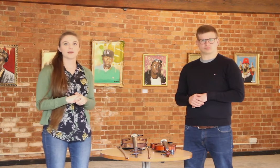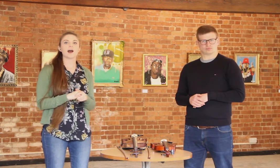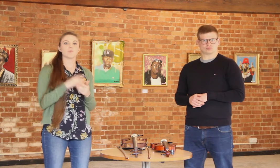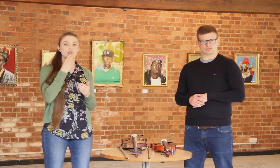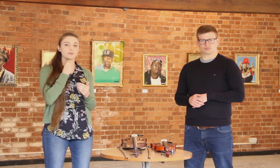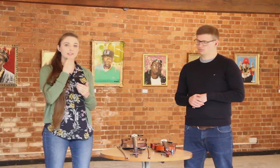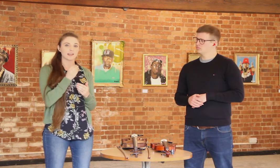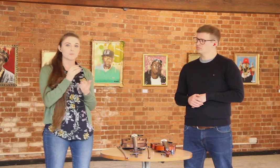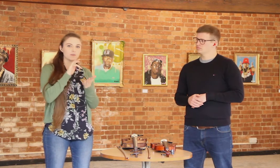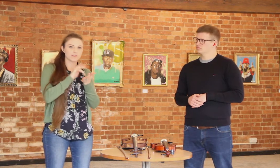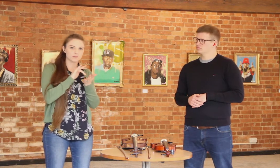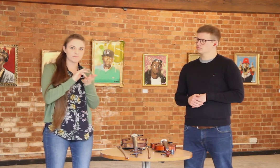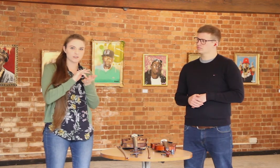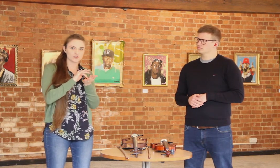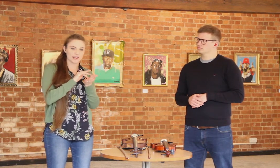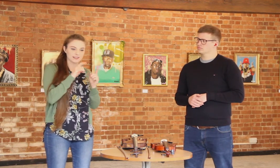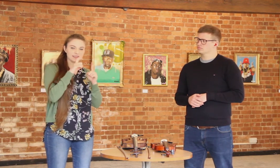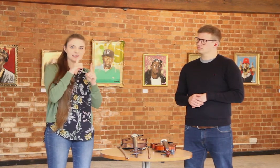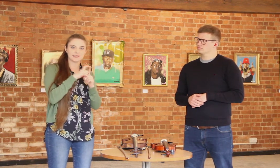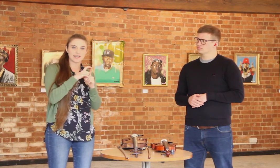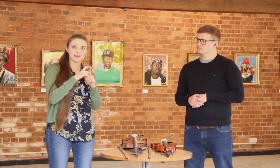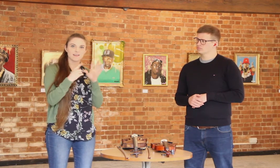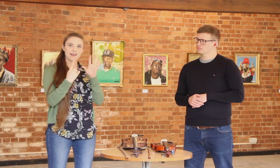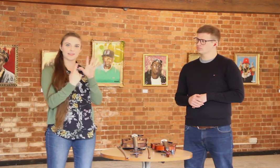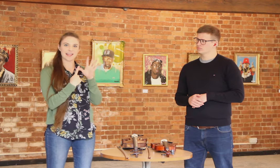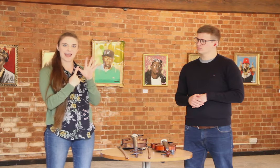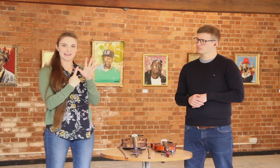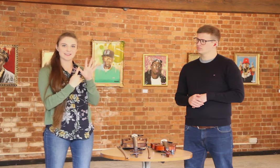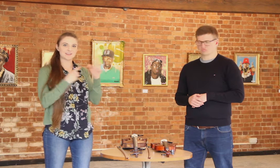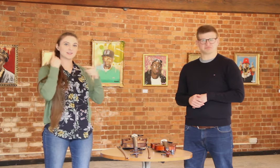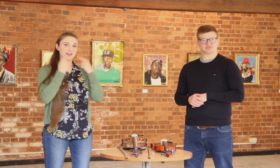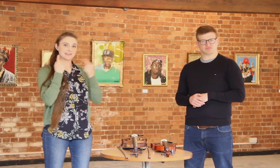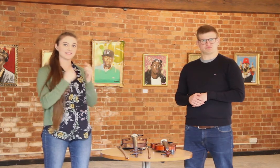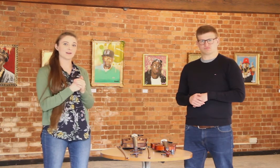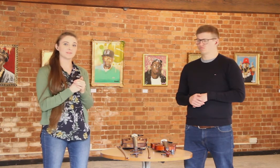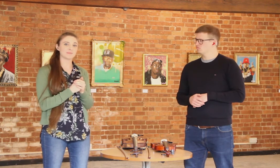And we’re using both those middle strings the D and the A to make this sound